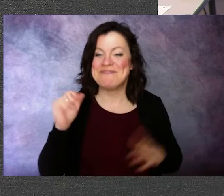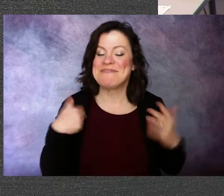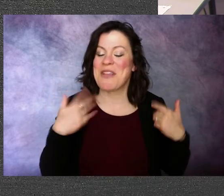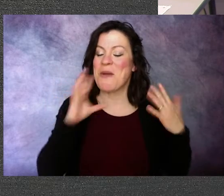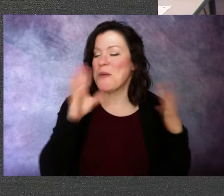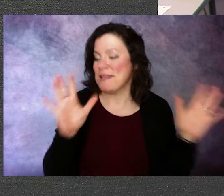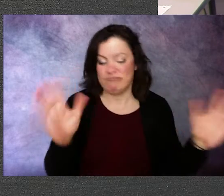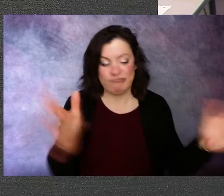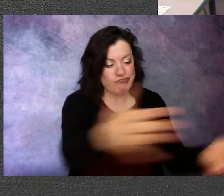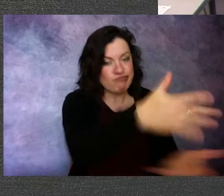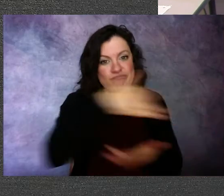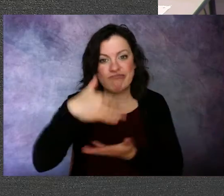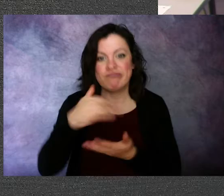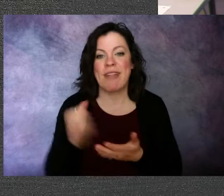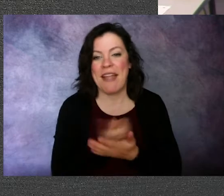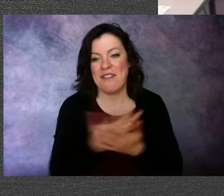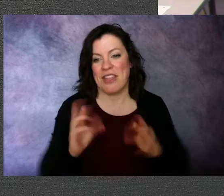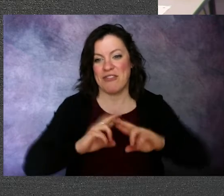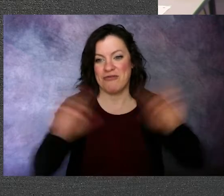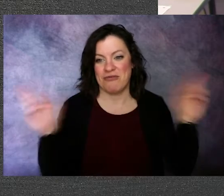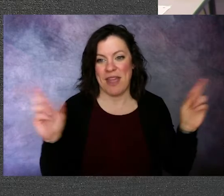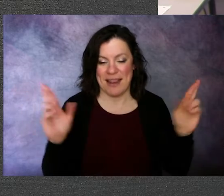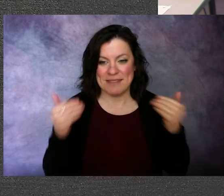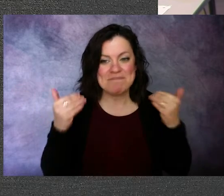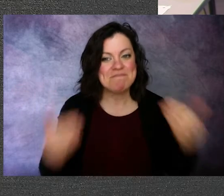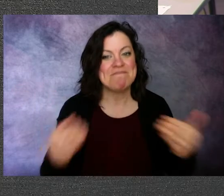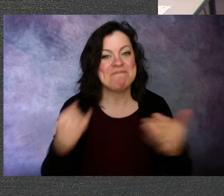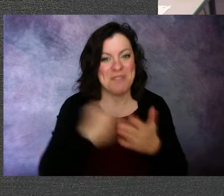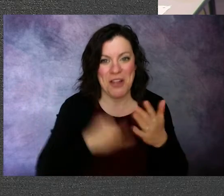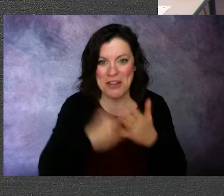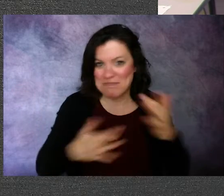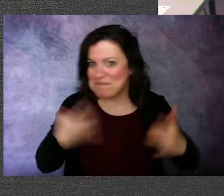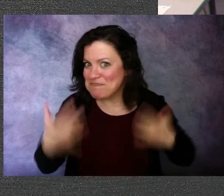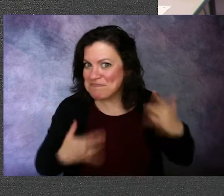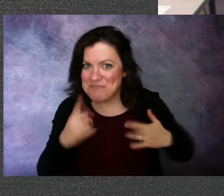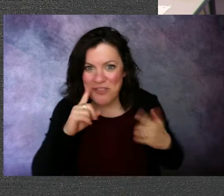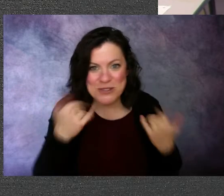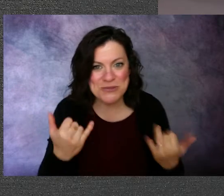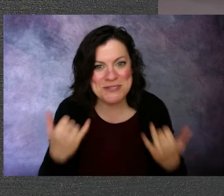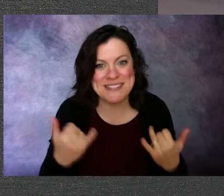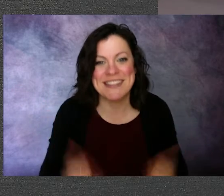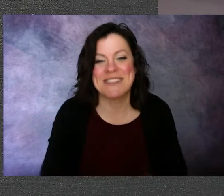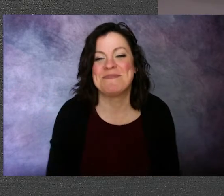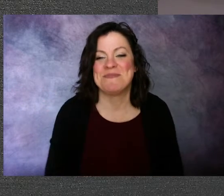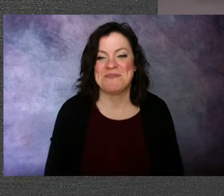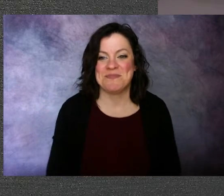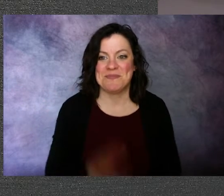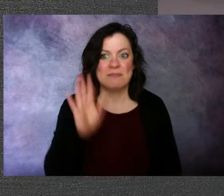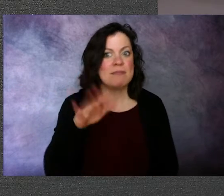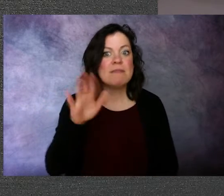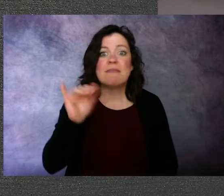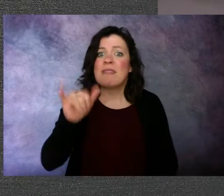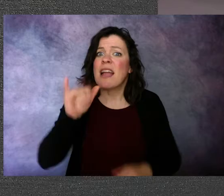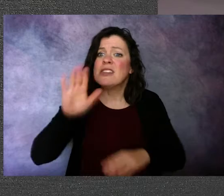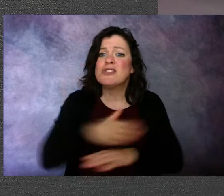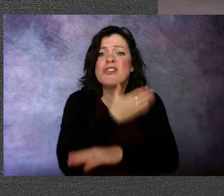and see what we need to create our art project for today. Well, that song was so much fun.